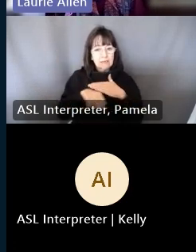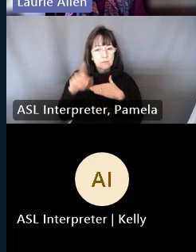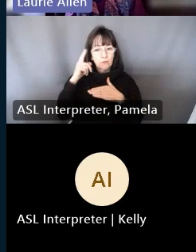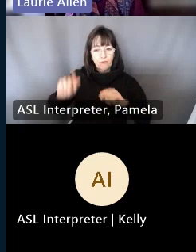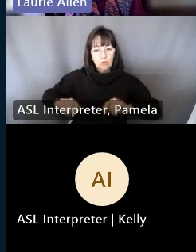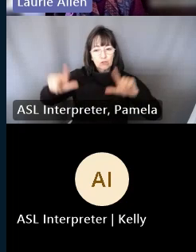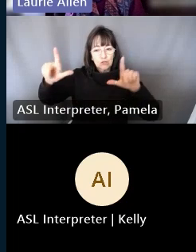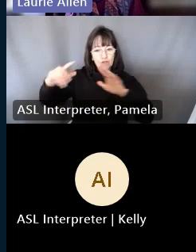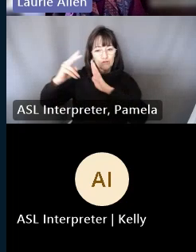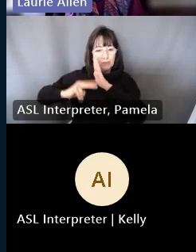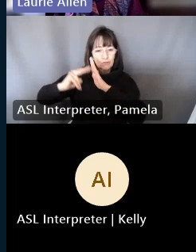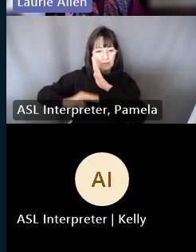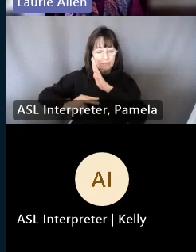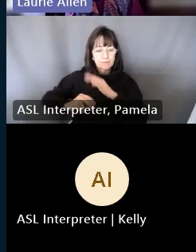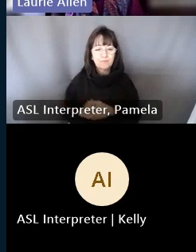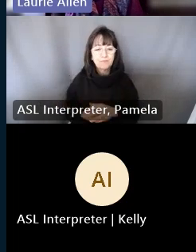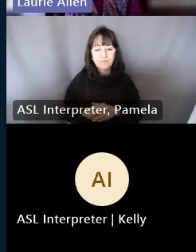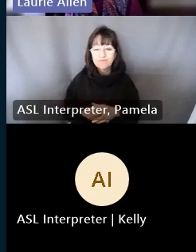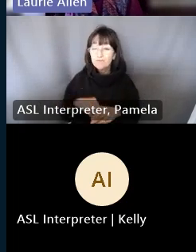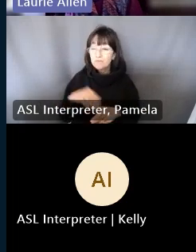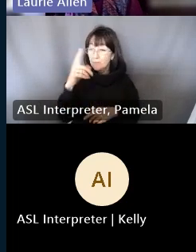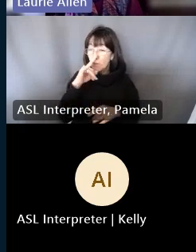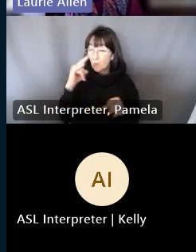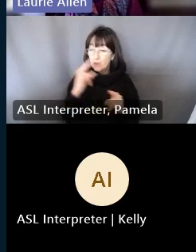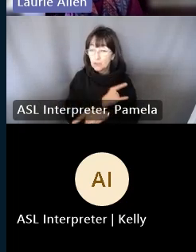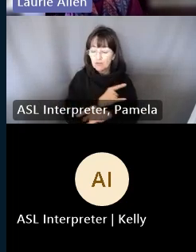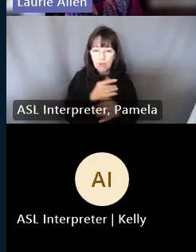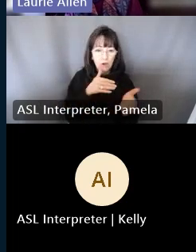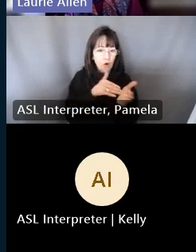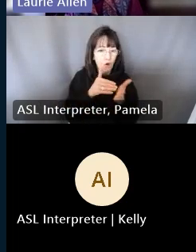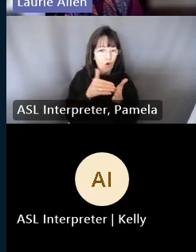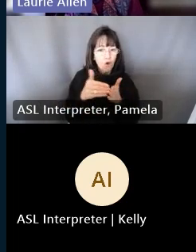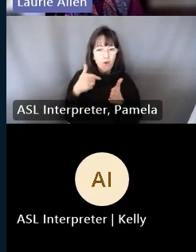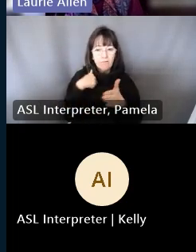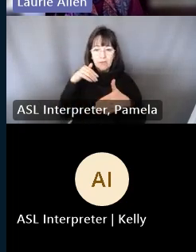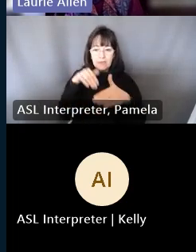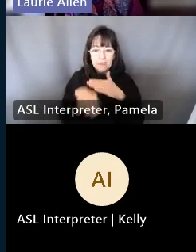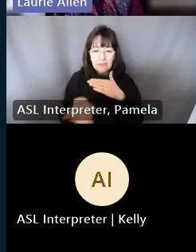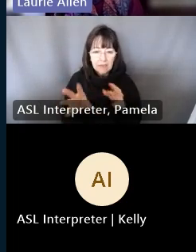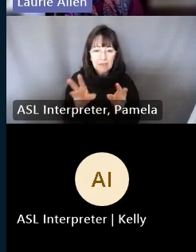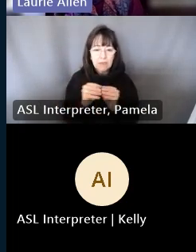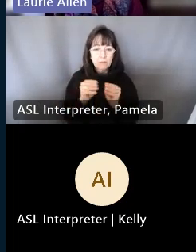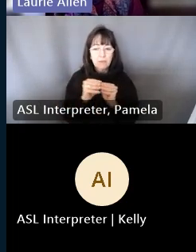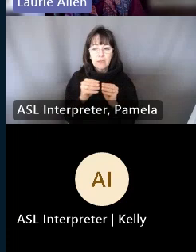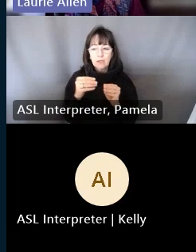This is a tricky one because many times when we're going into a meeting, we're finishing that presentation five minutes before.